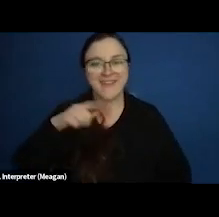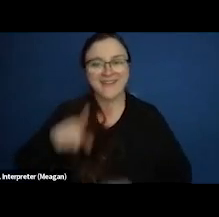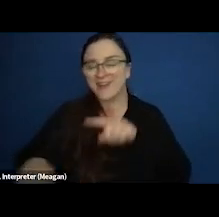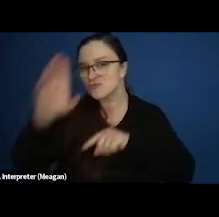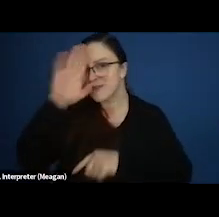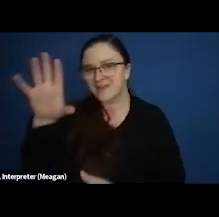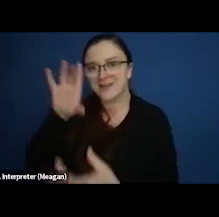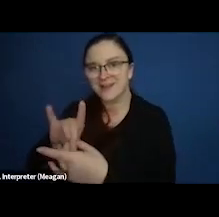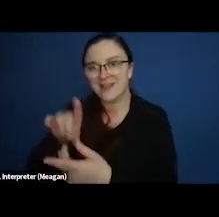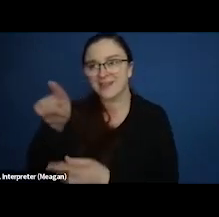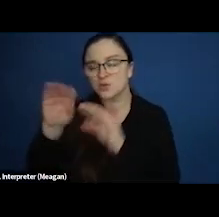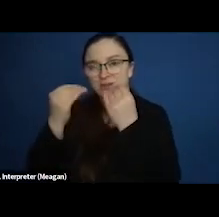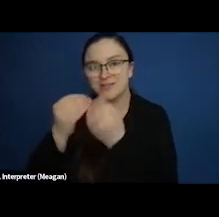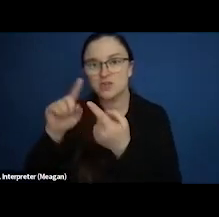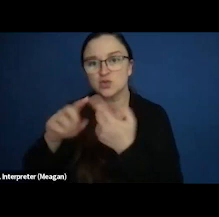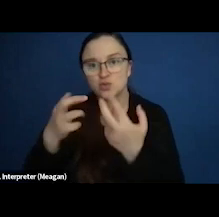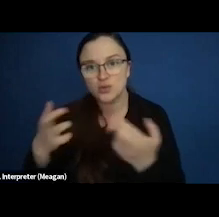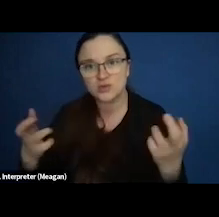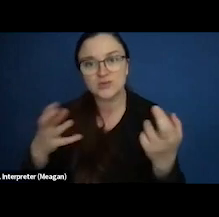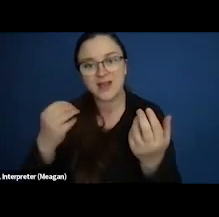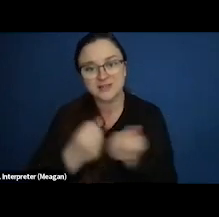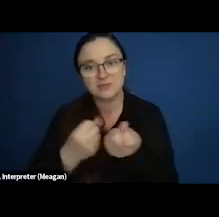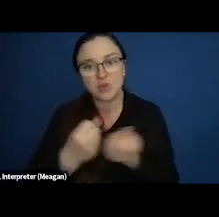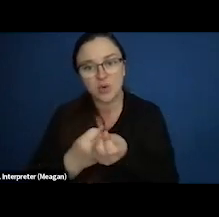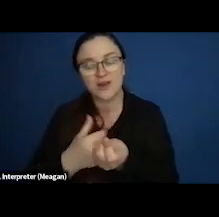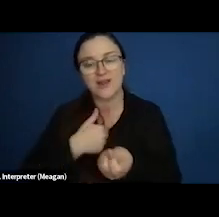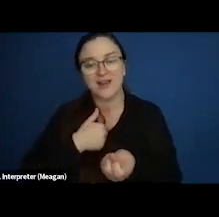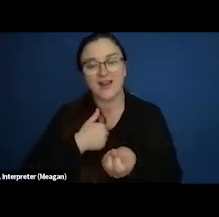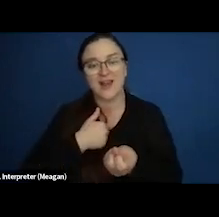to resources and support, I build external partnerships